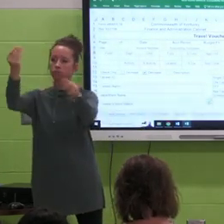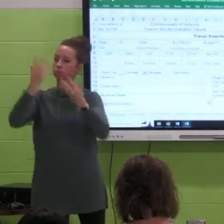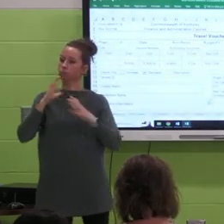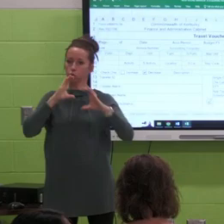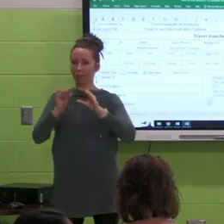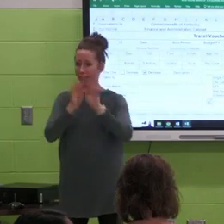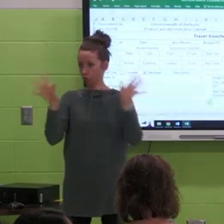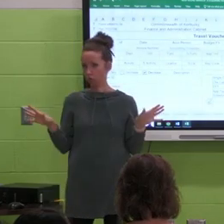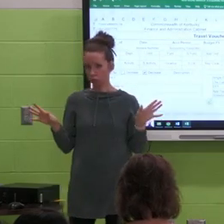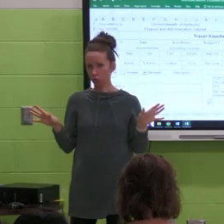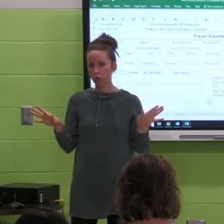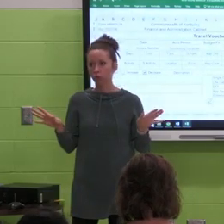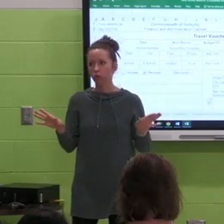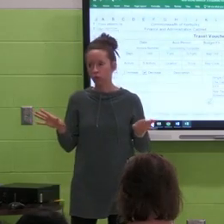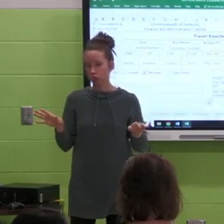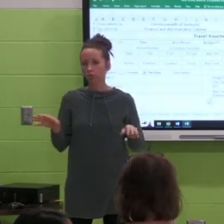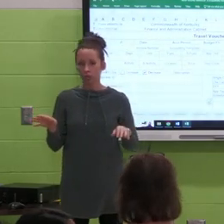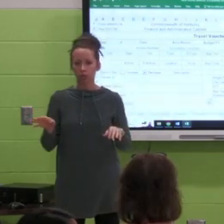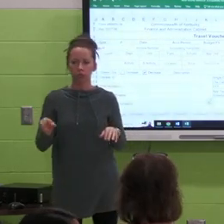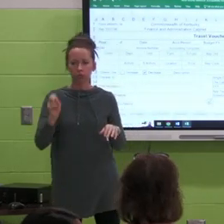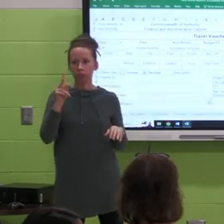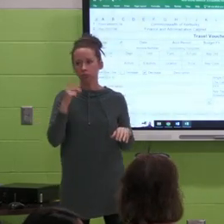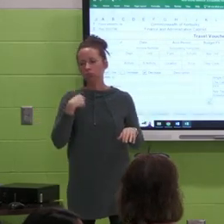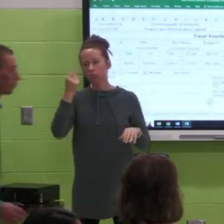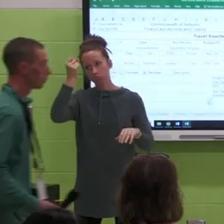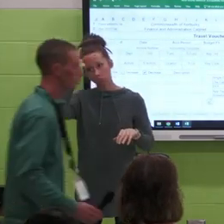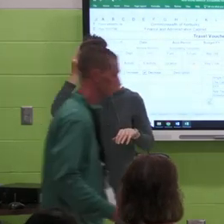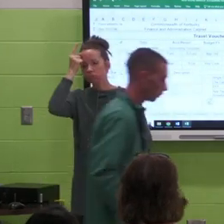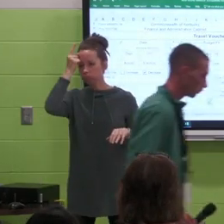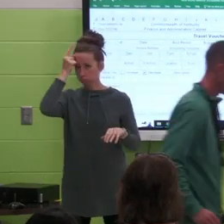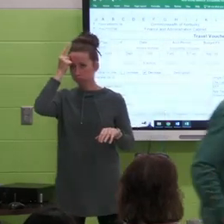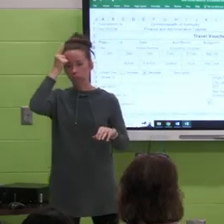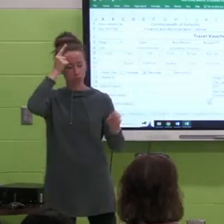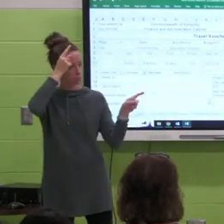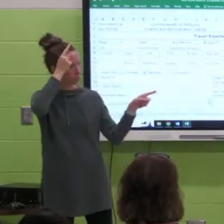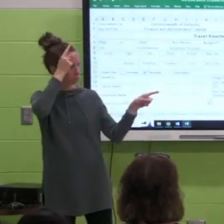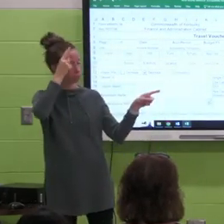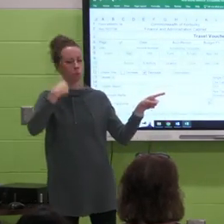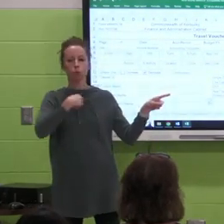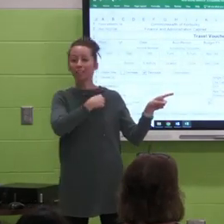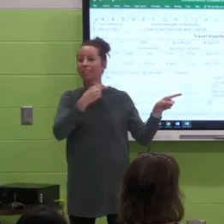understand that completely um so here's what I here's here's what while we're here I think I